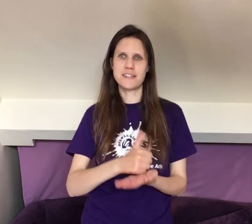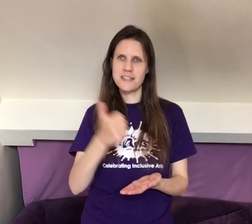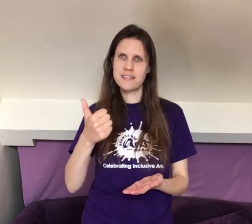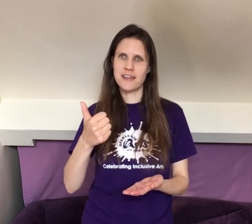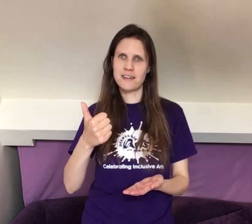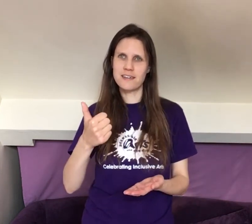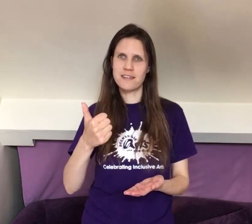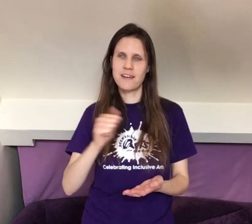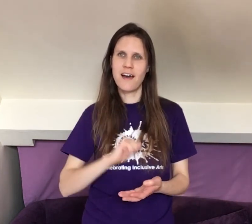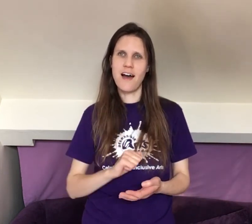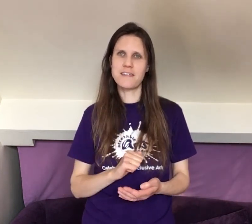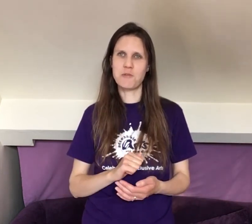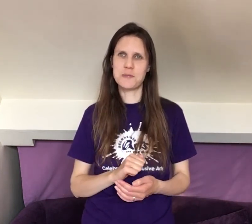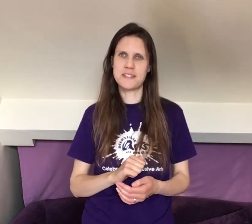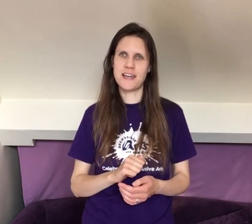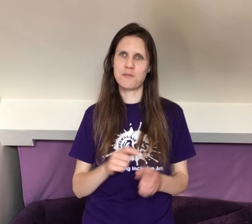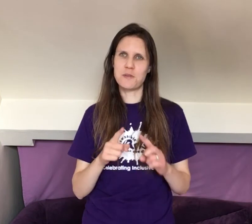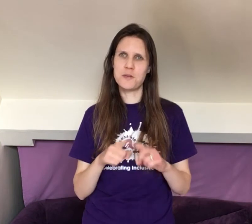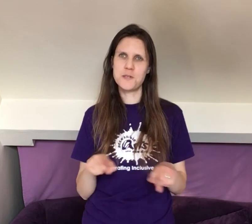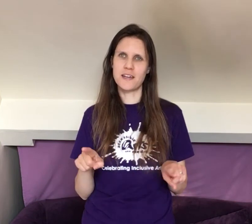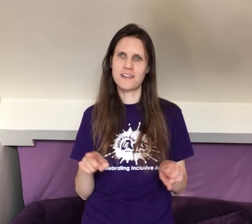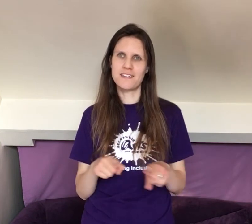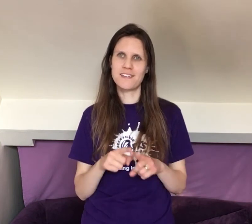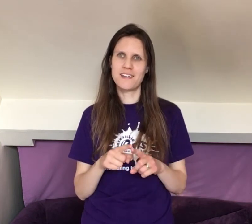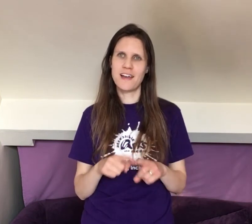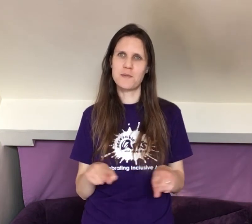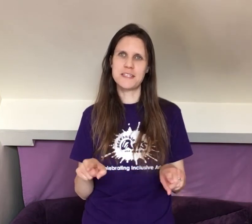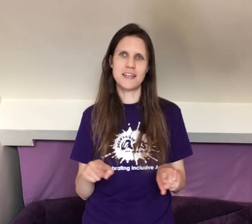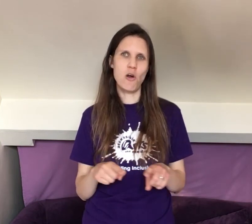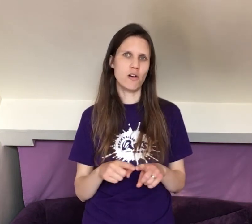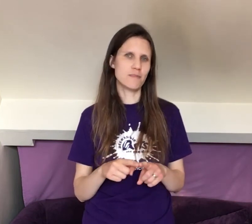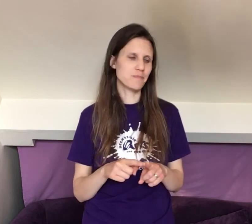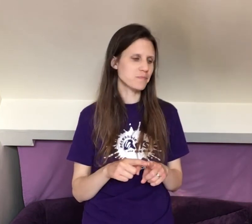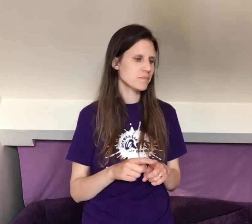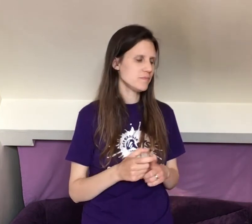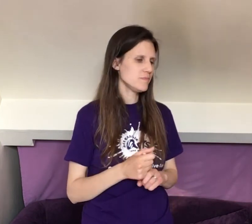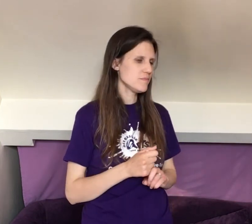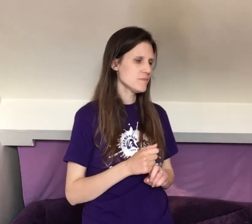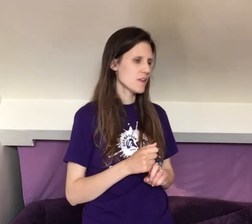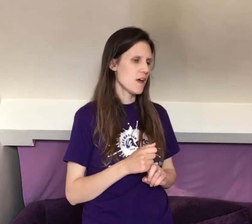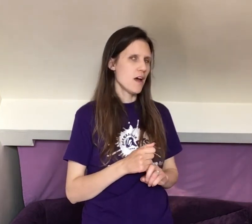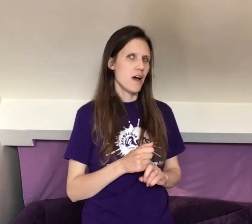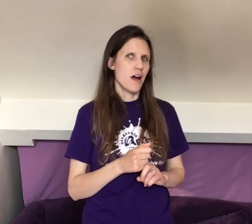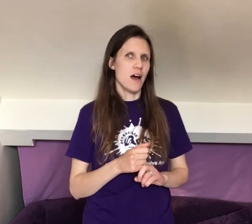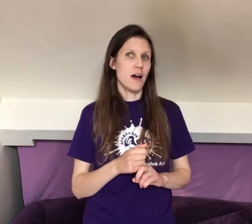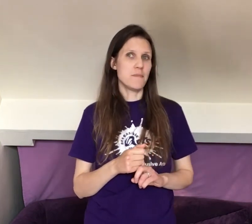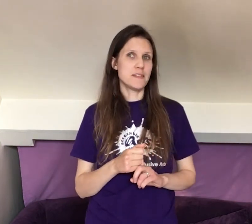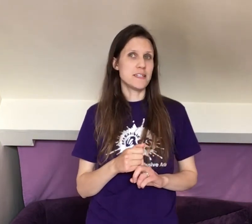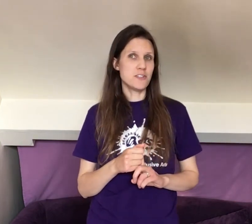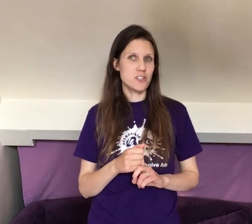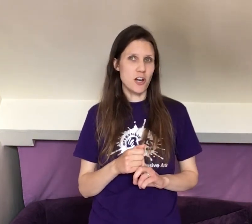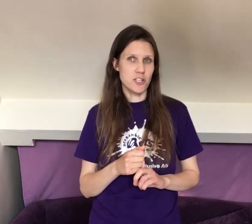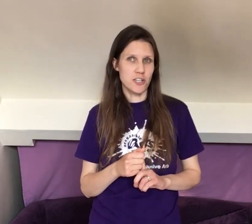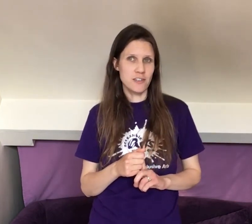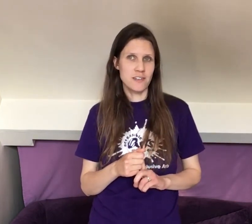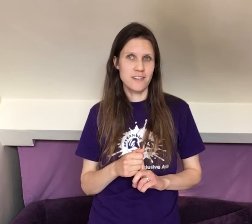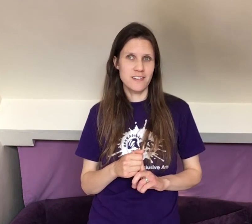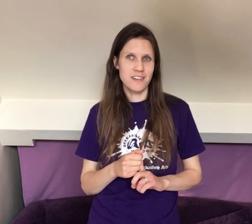Fantastic! I think we’ll put it together with the music, then we can sing along. there’s an introduction.